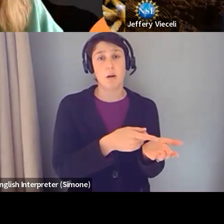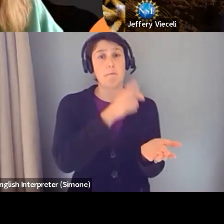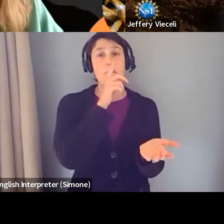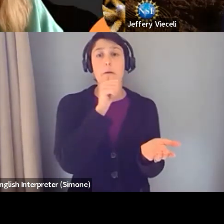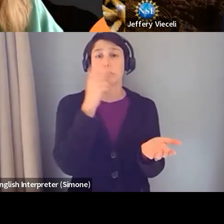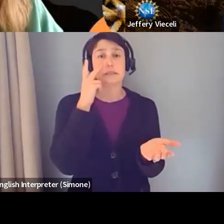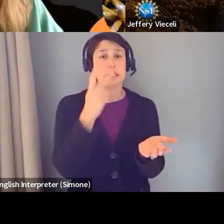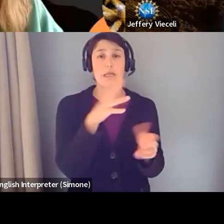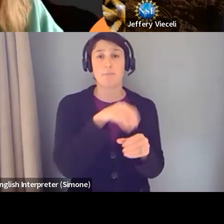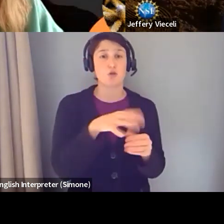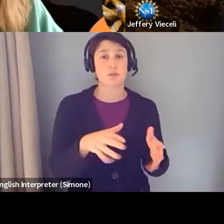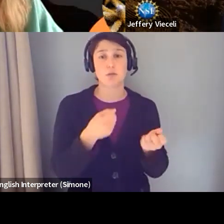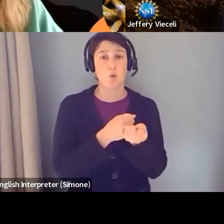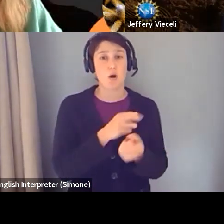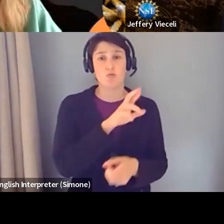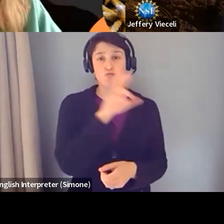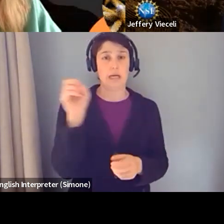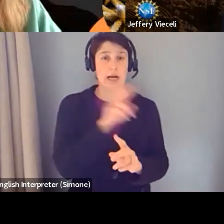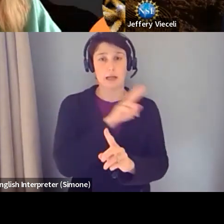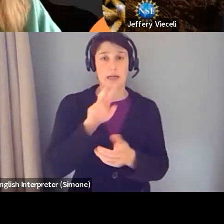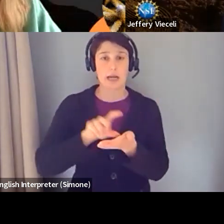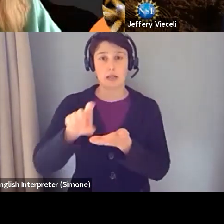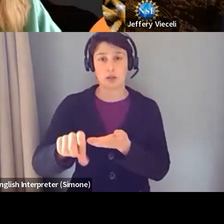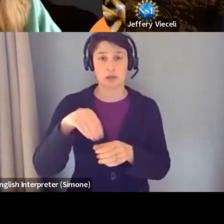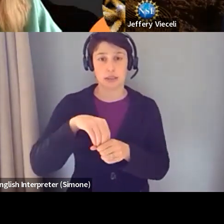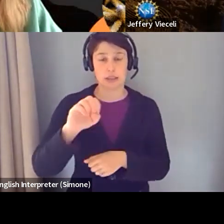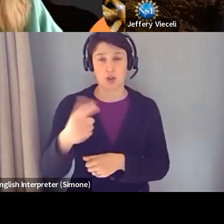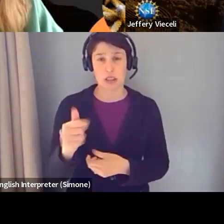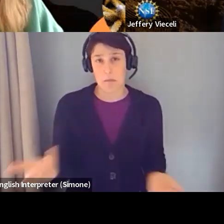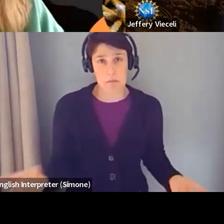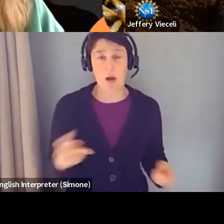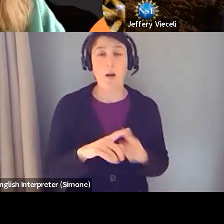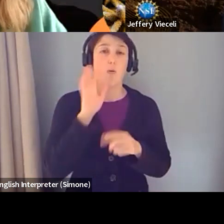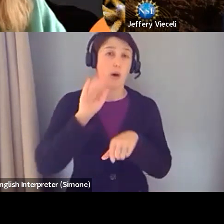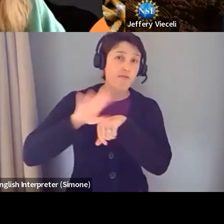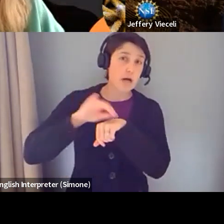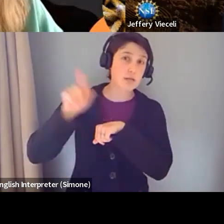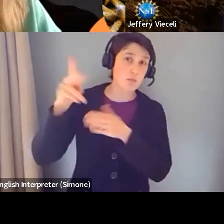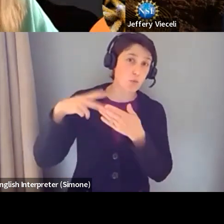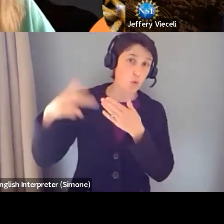So we -- but we will advise the program officer when we see the changes in scope.